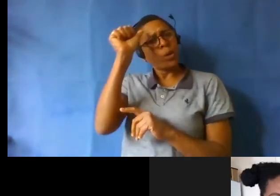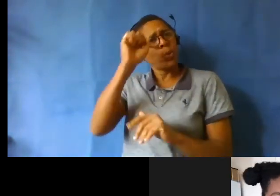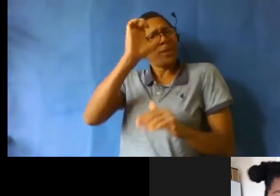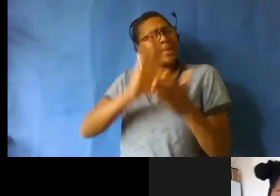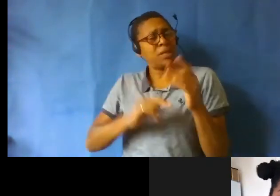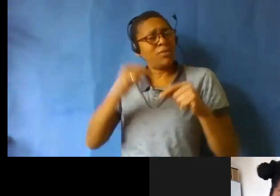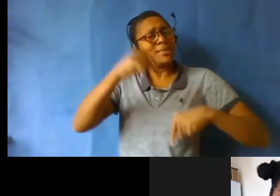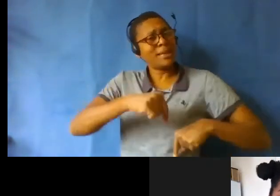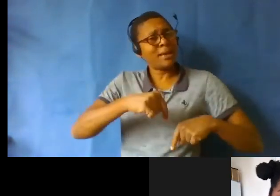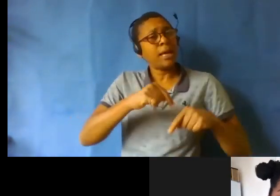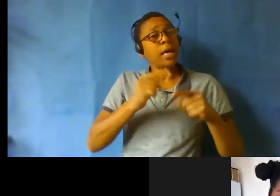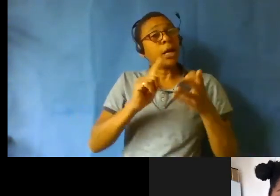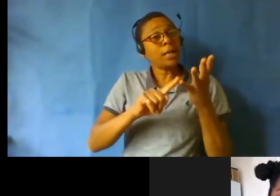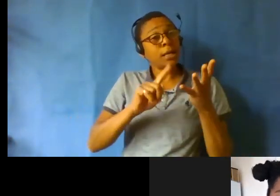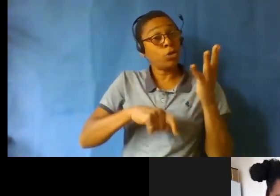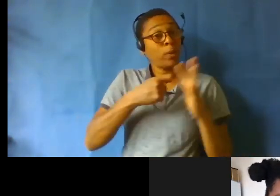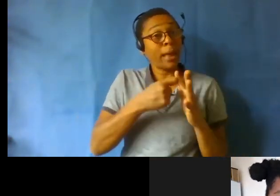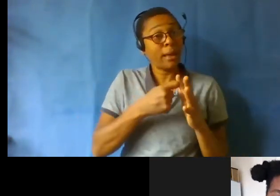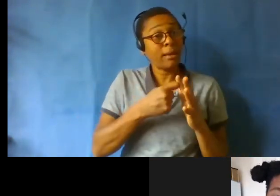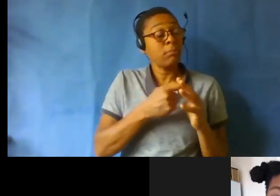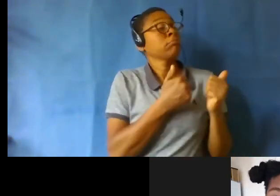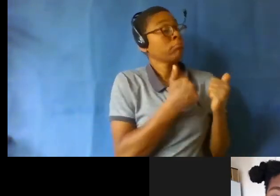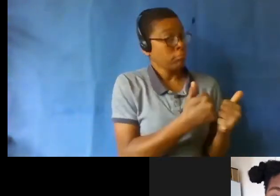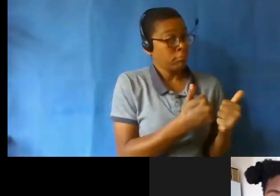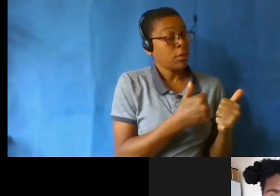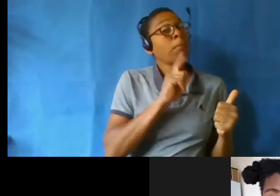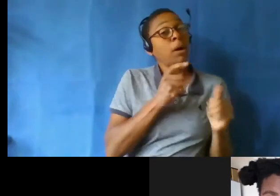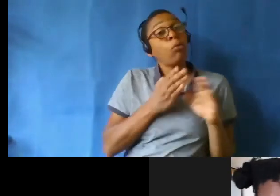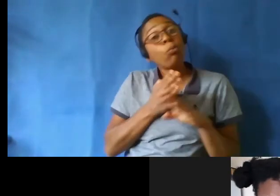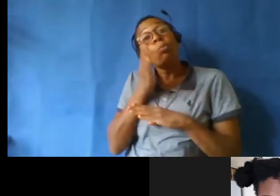majority nation and so we went with all our language with our you know our